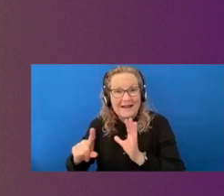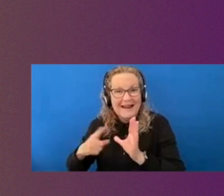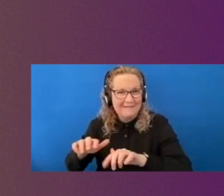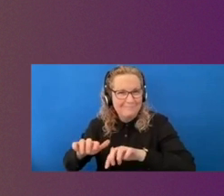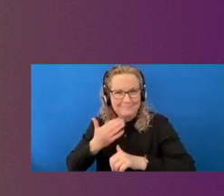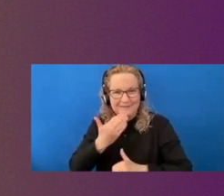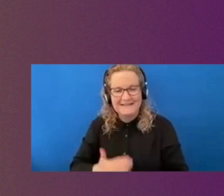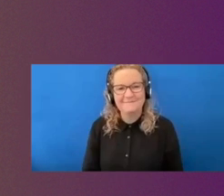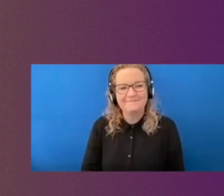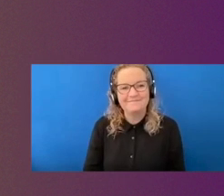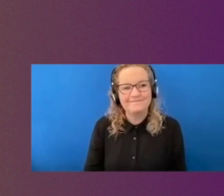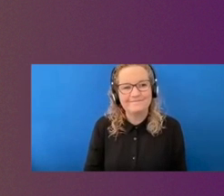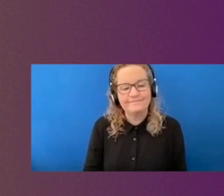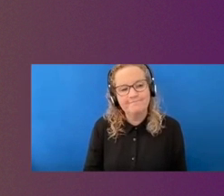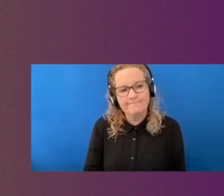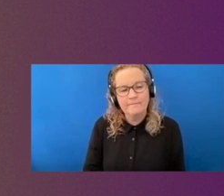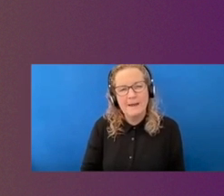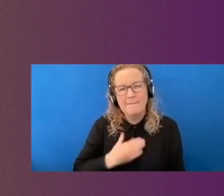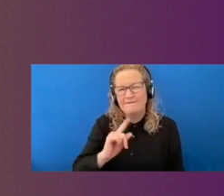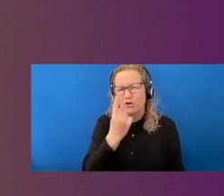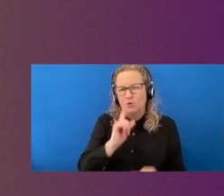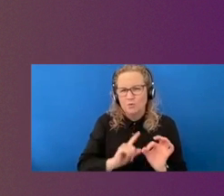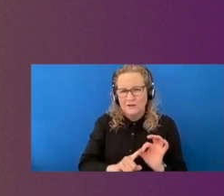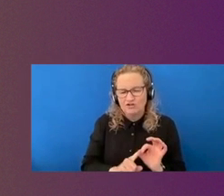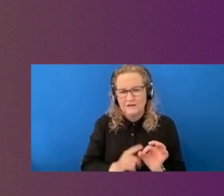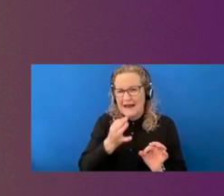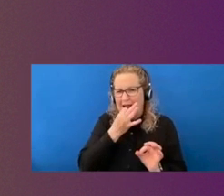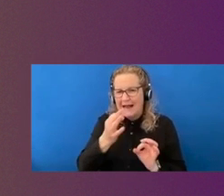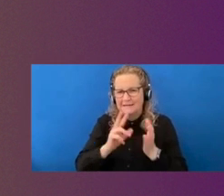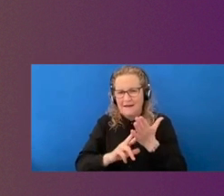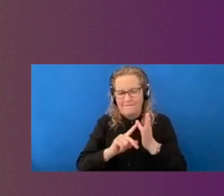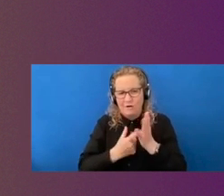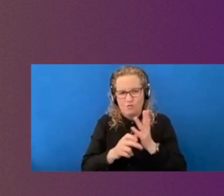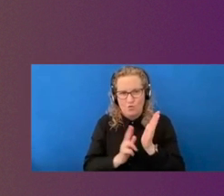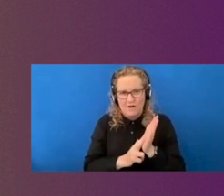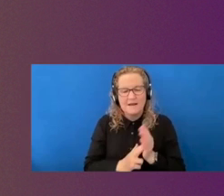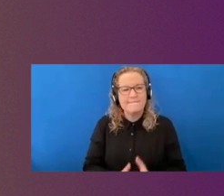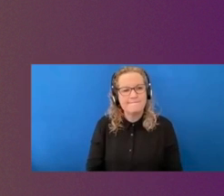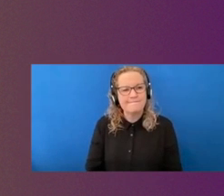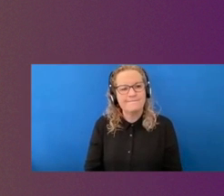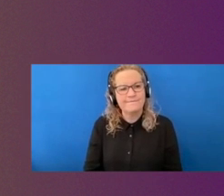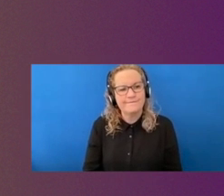my first question I think i'm going to pose to Varun and it says what needs to happen